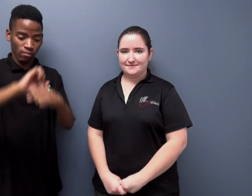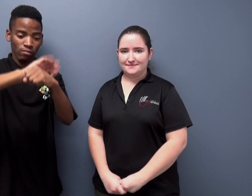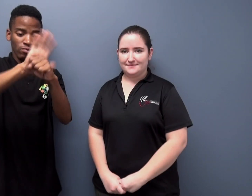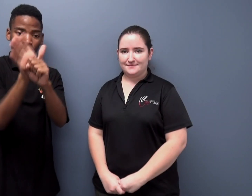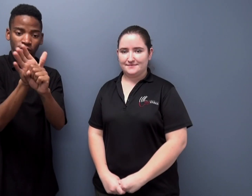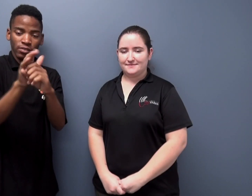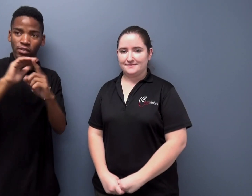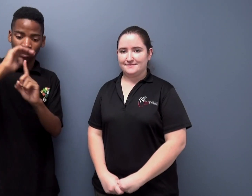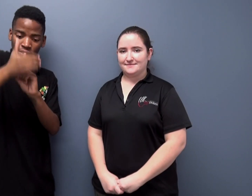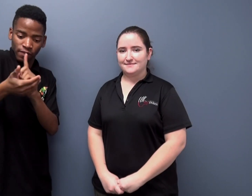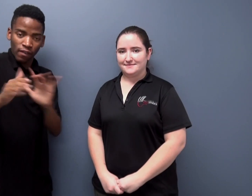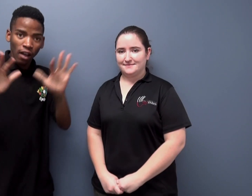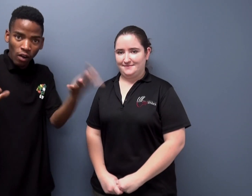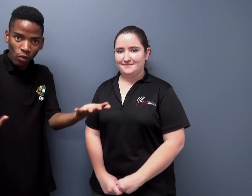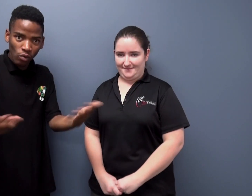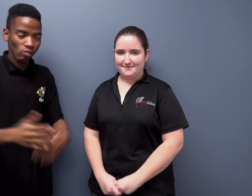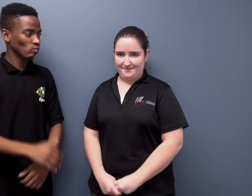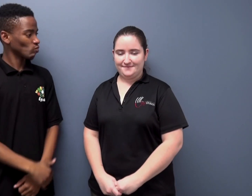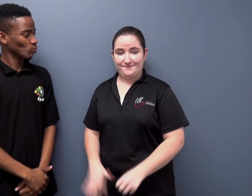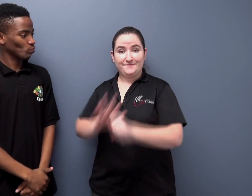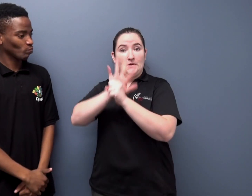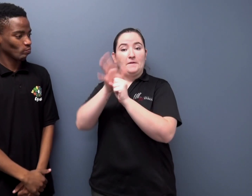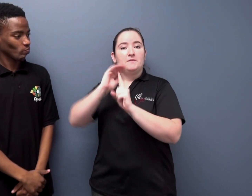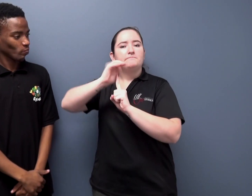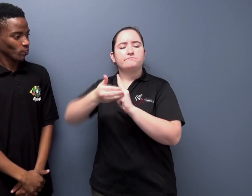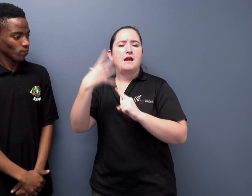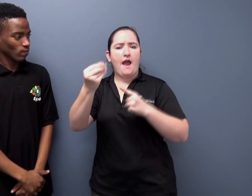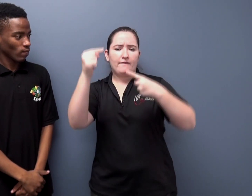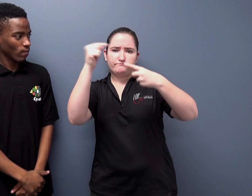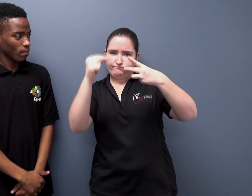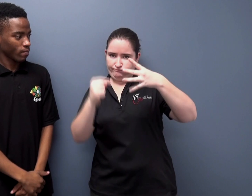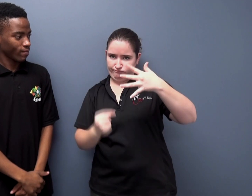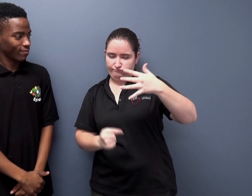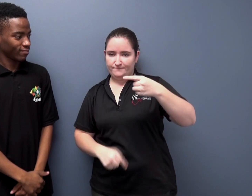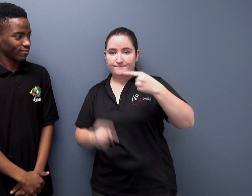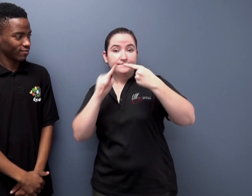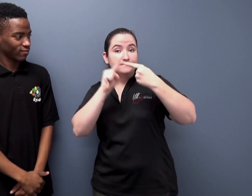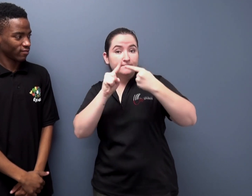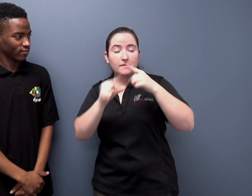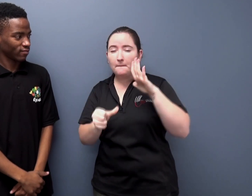How can you prevent coronavirus infection? There are a few ways to prevent coronavirus.